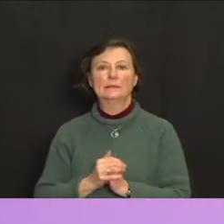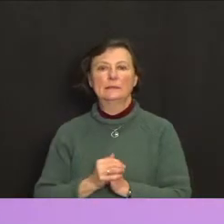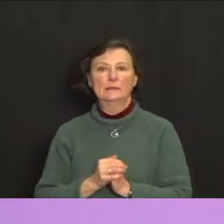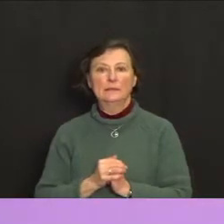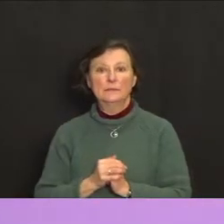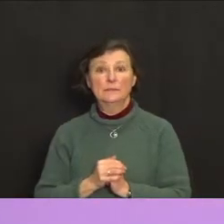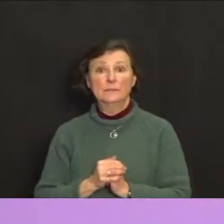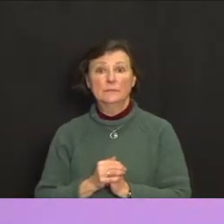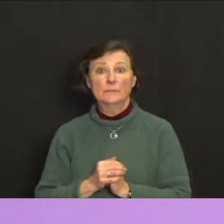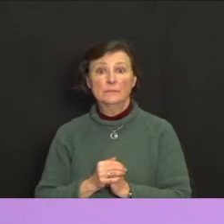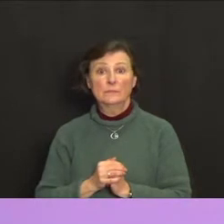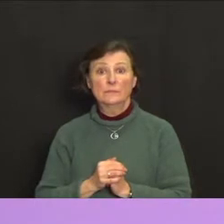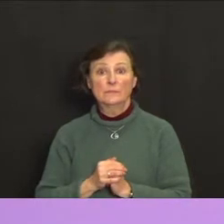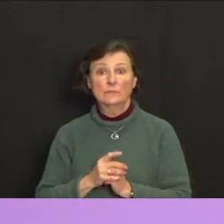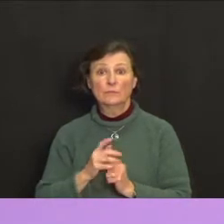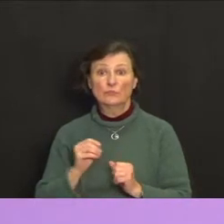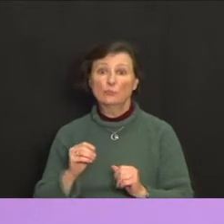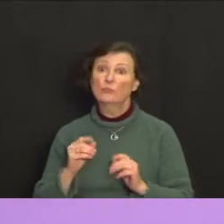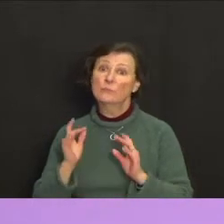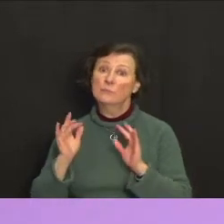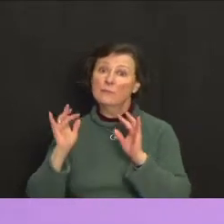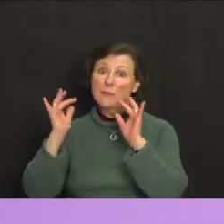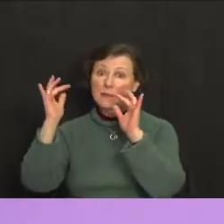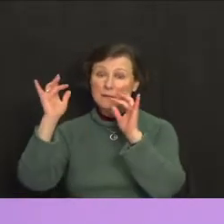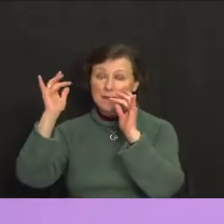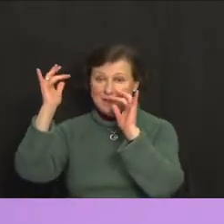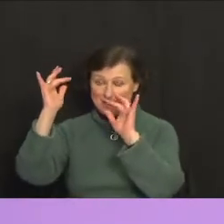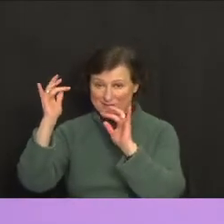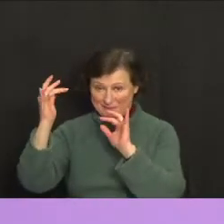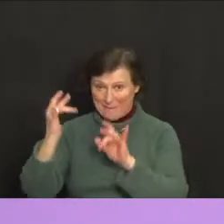To empathically honor the inherent worth and dignity of another